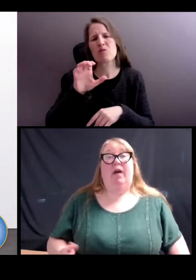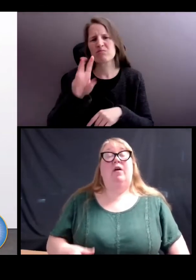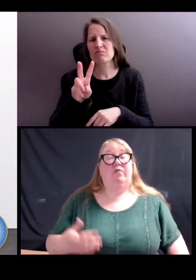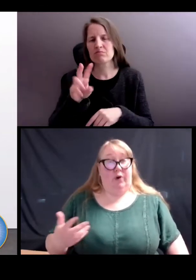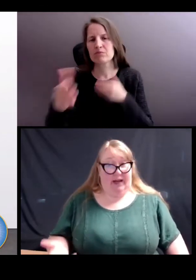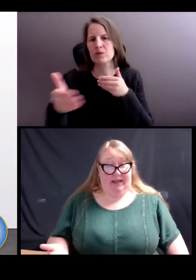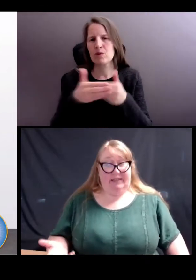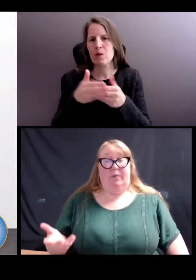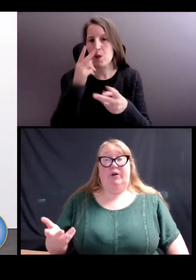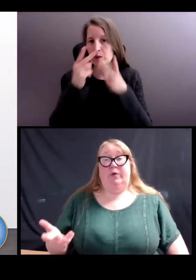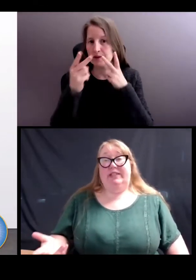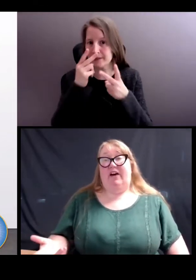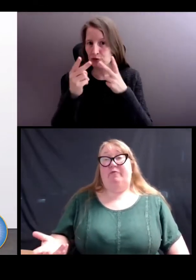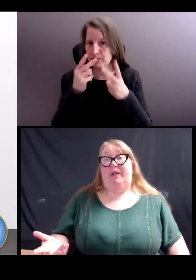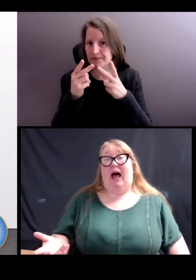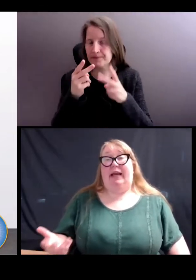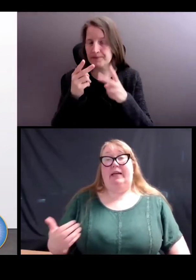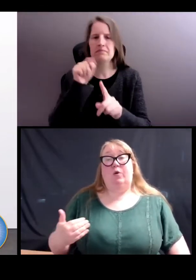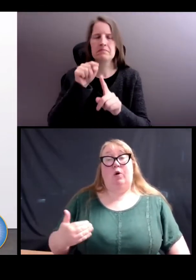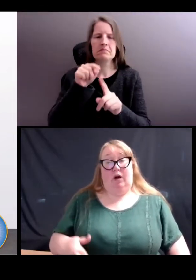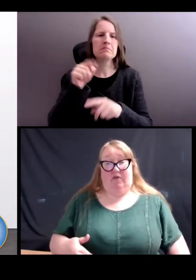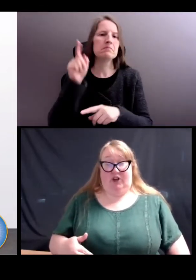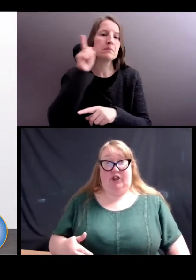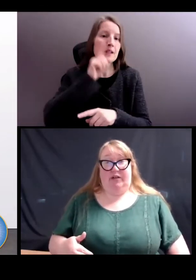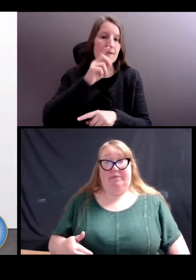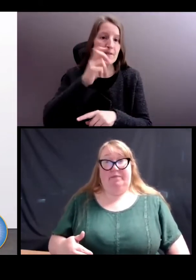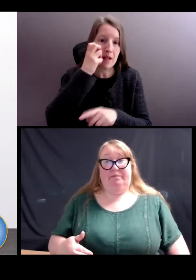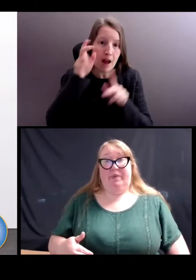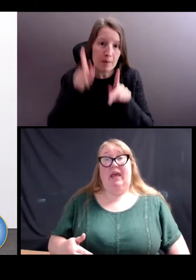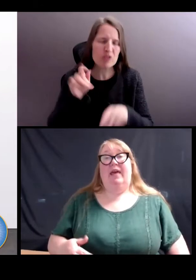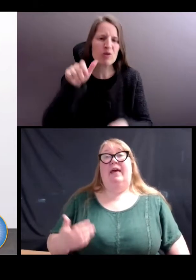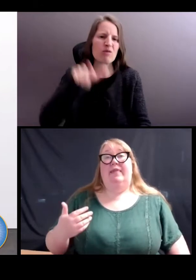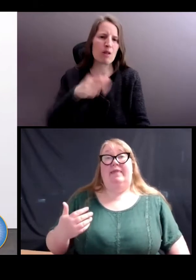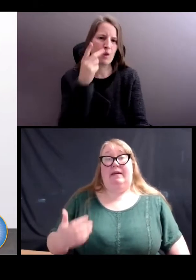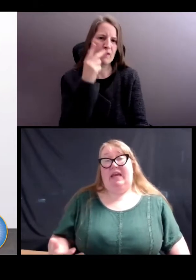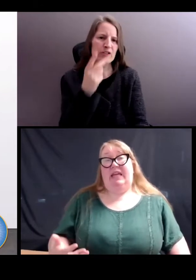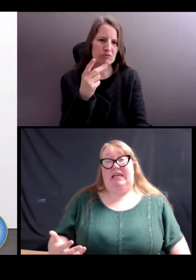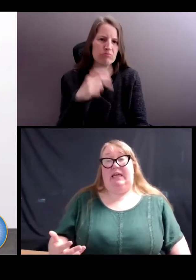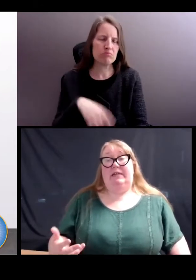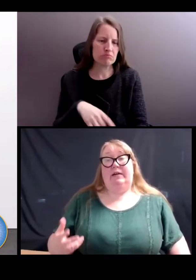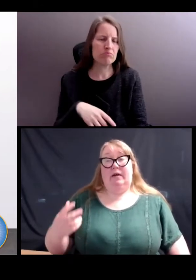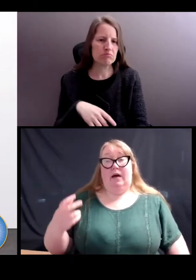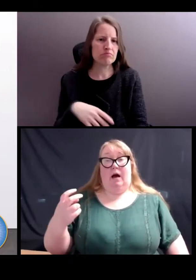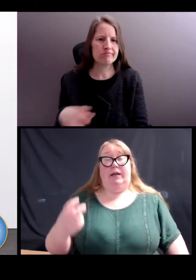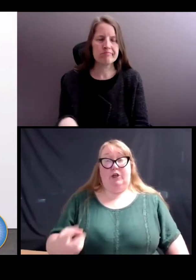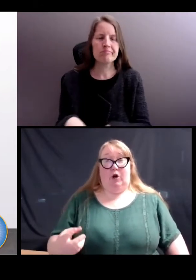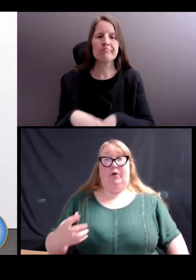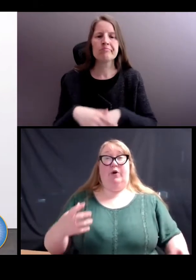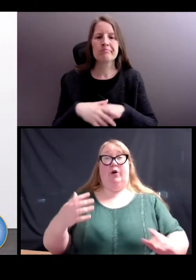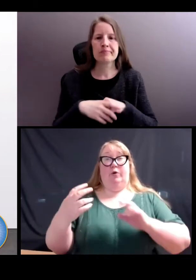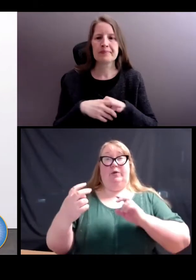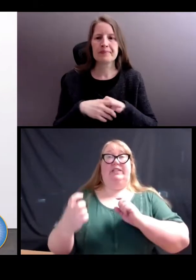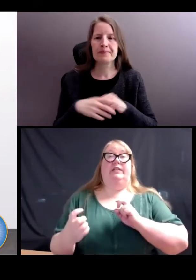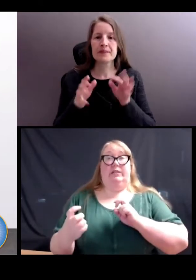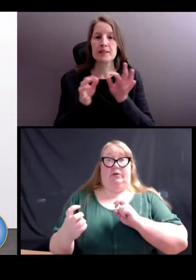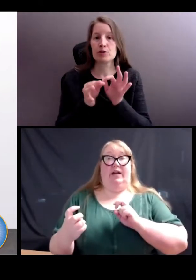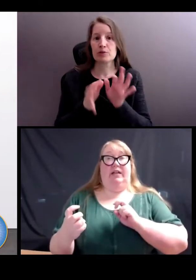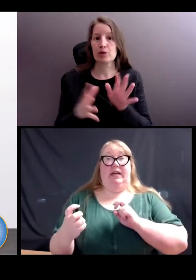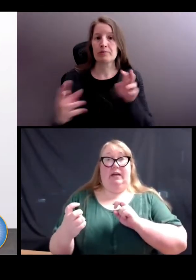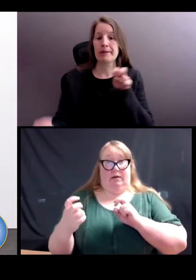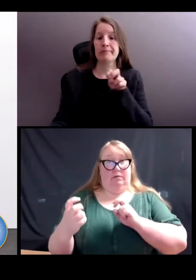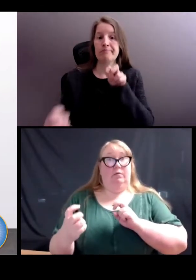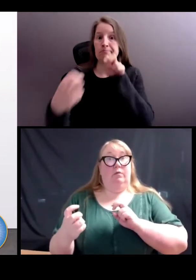for someone who is deaf-blind or low vision, they may need an interpreter who sits directly